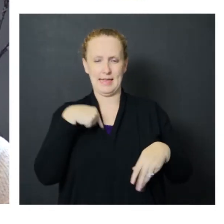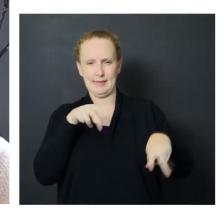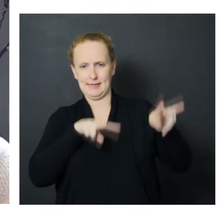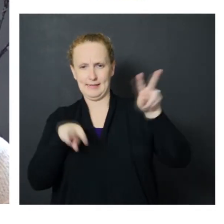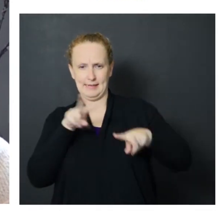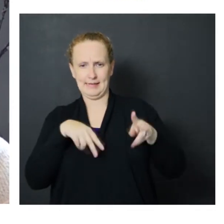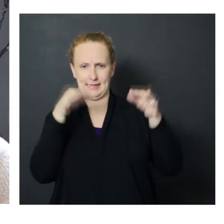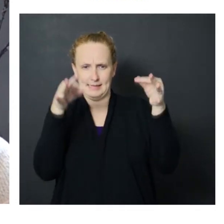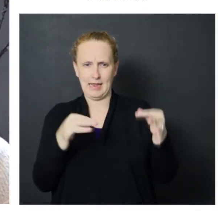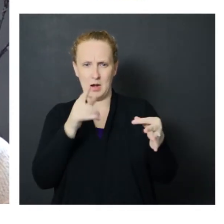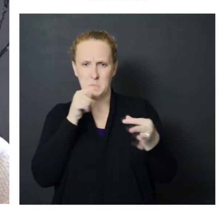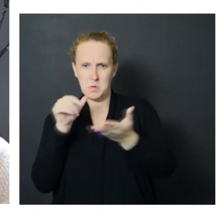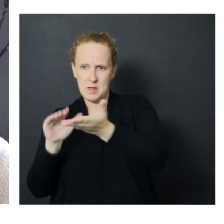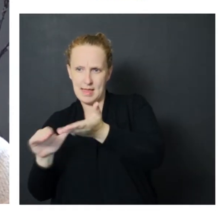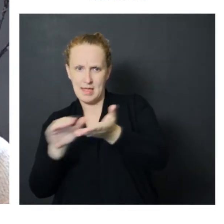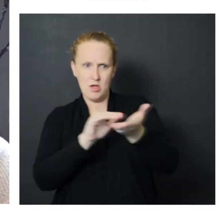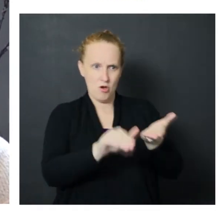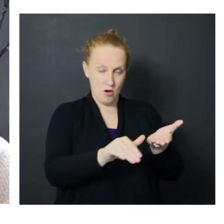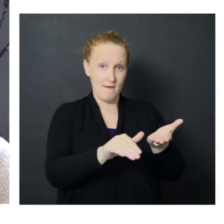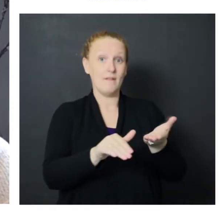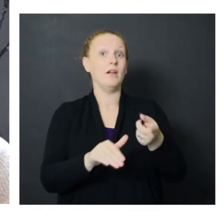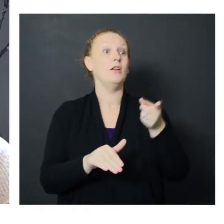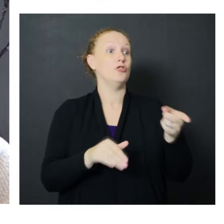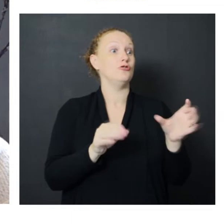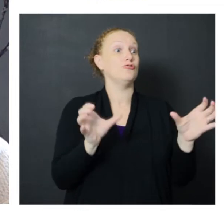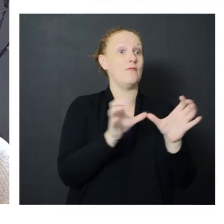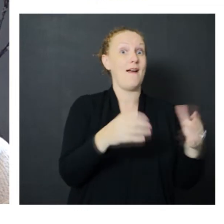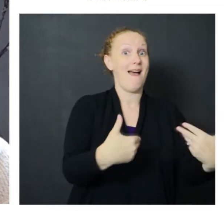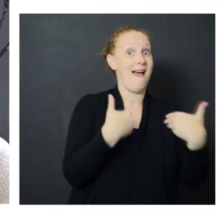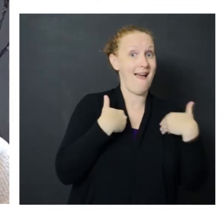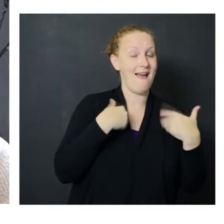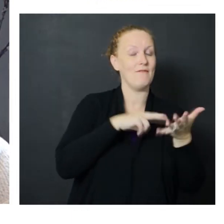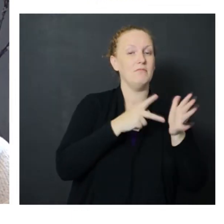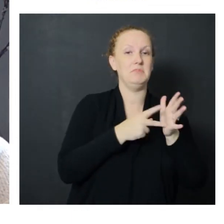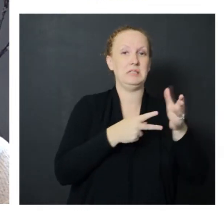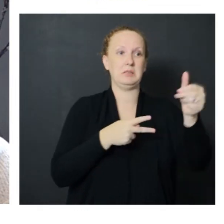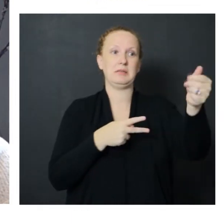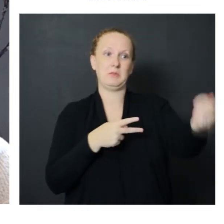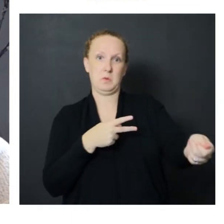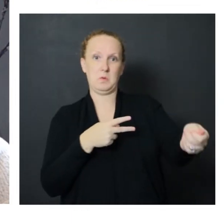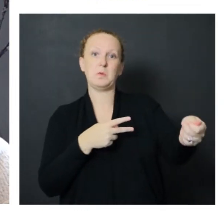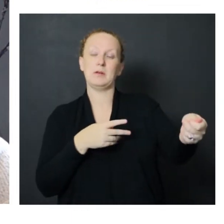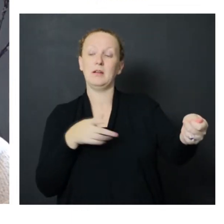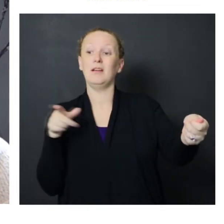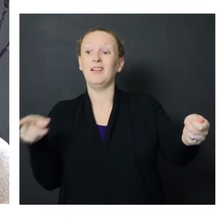certified and one not, of course, the one who is not certified will be, well, um, more likely to be laid off, etcetera.